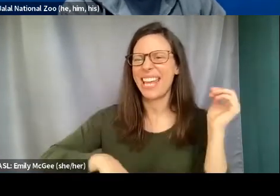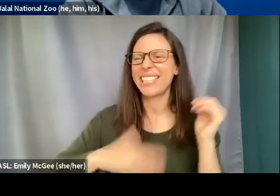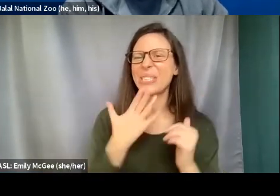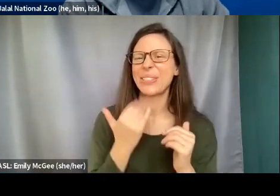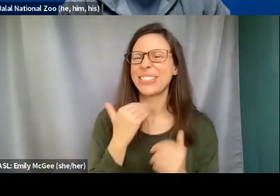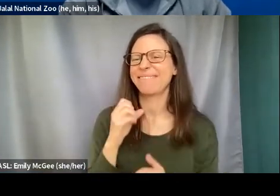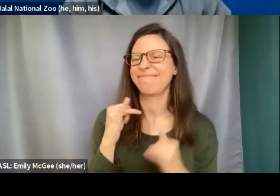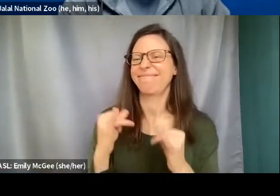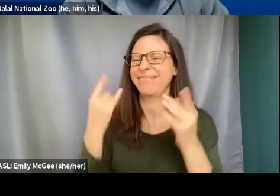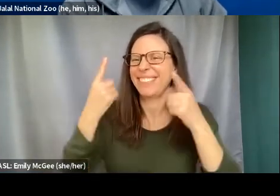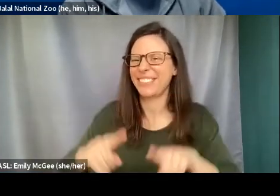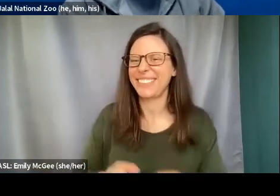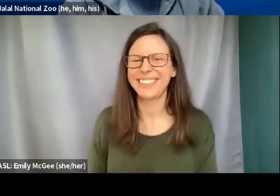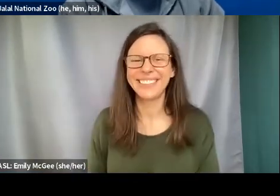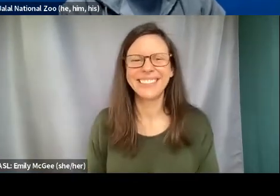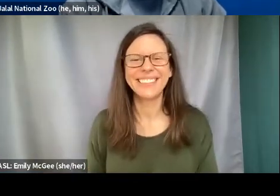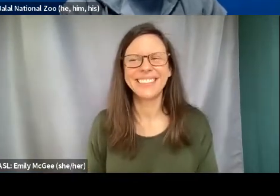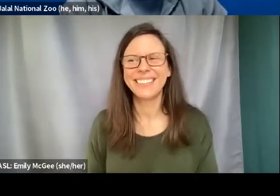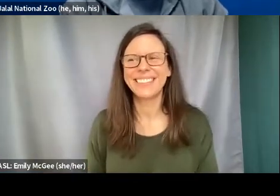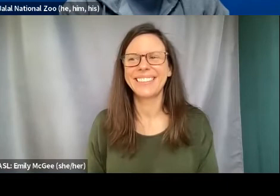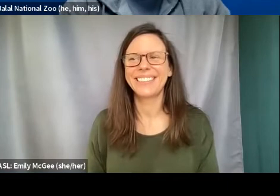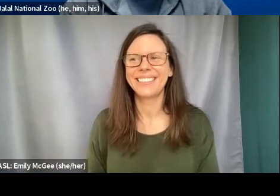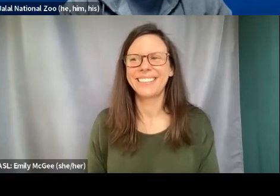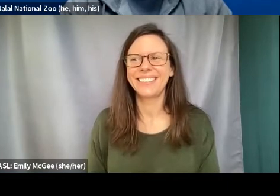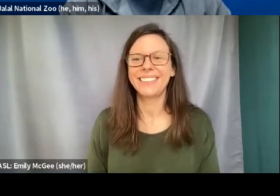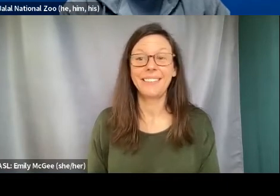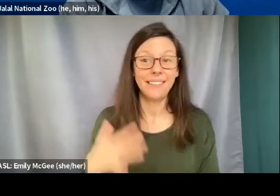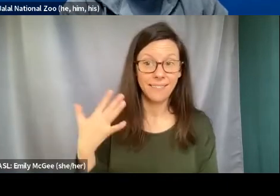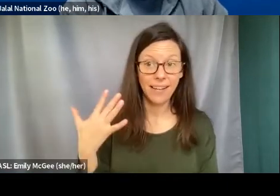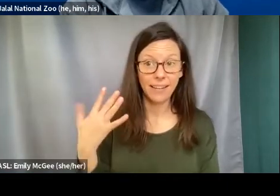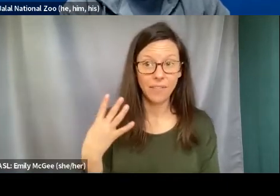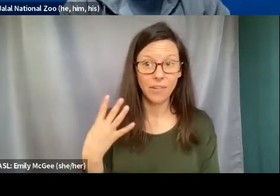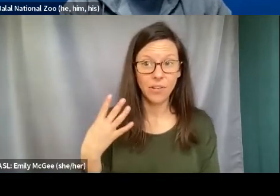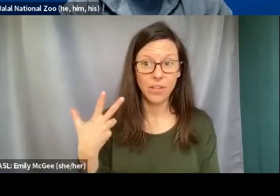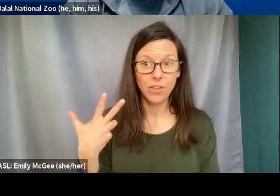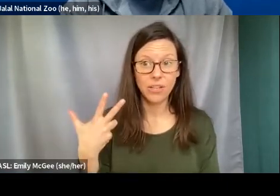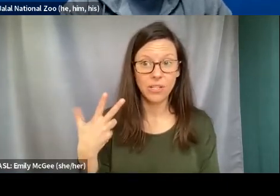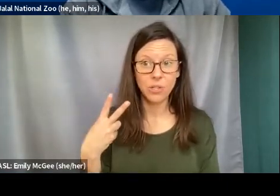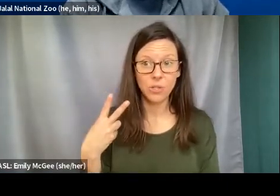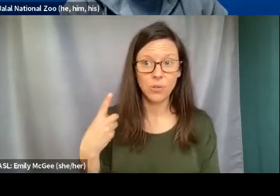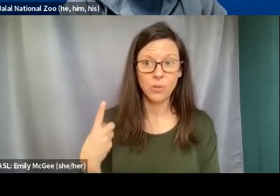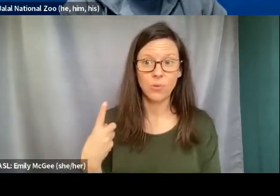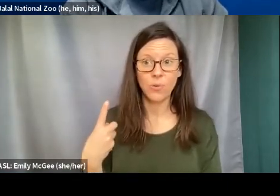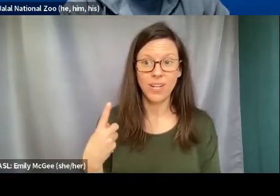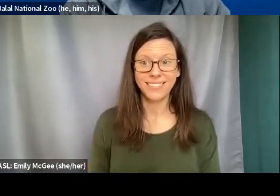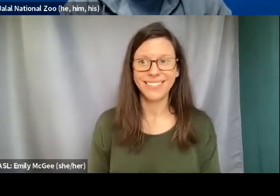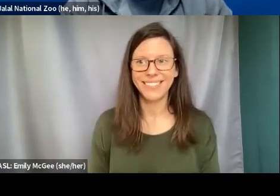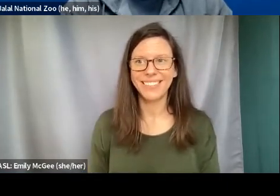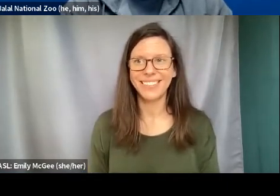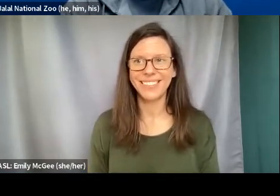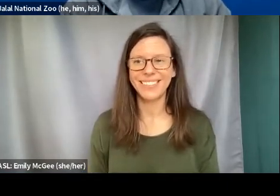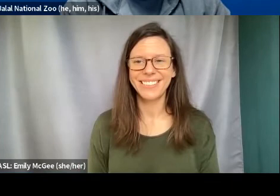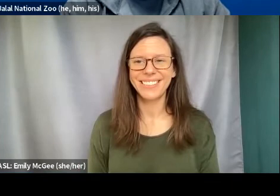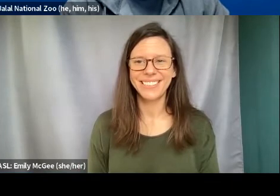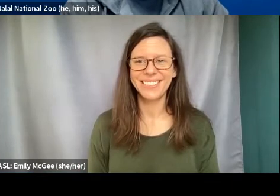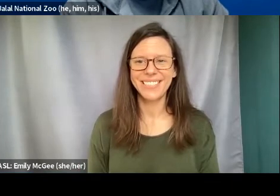All right, we'll close this poll in five, four, three, two, one. Let's see what folks thought.